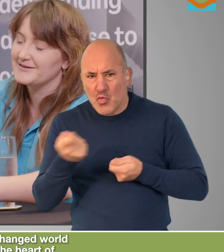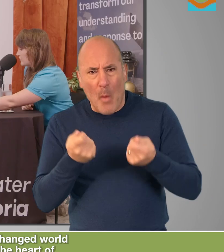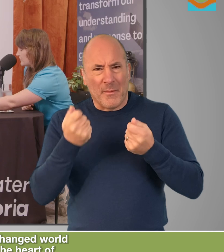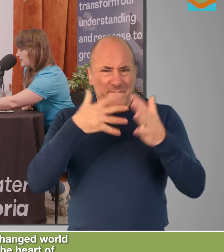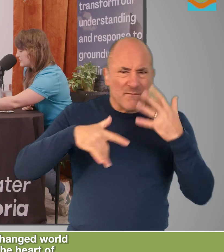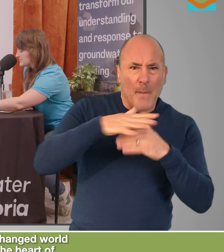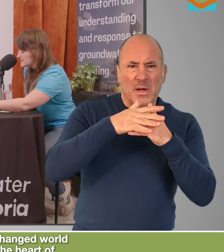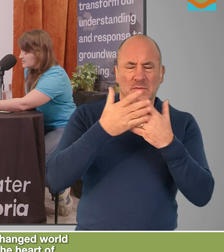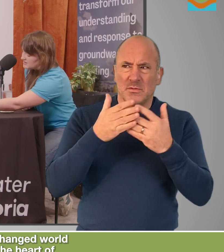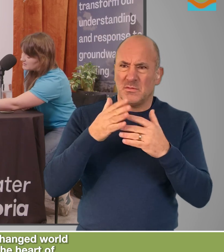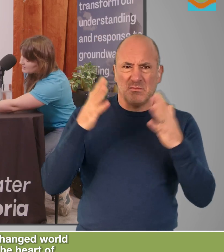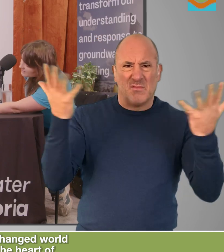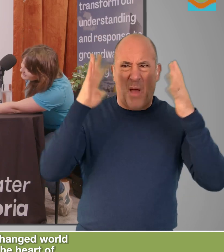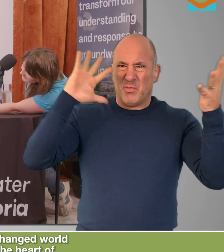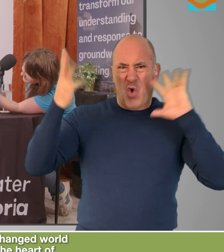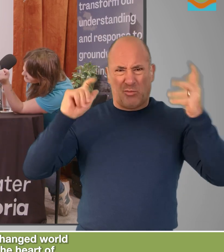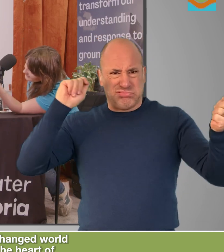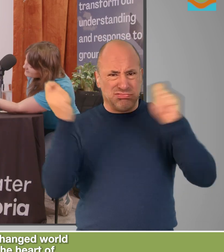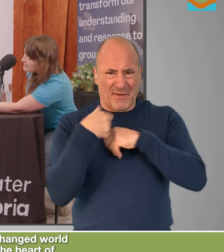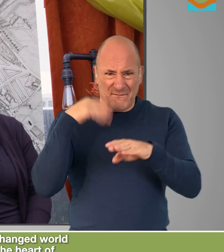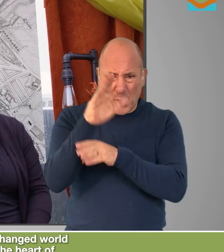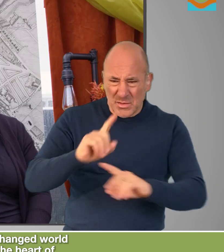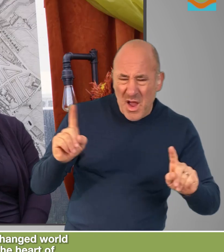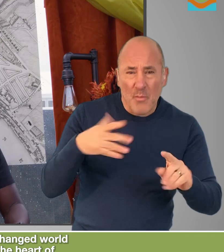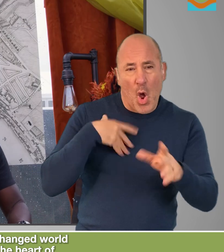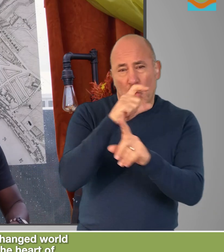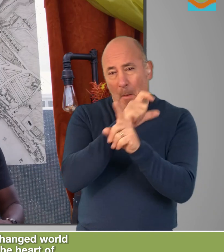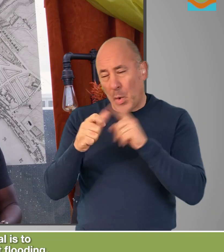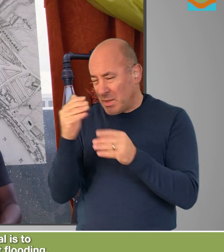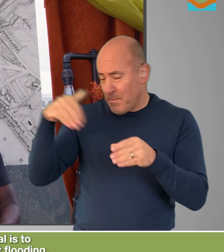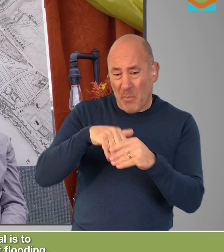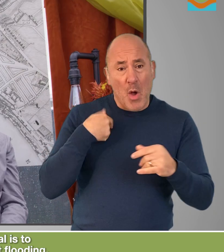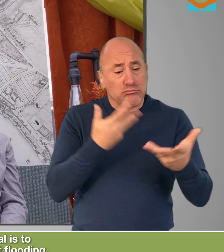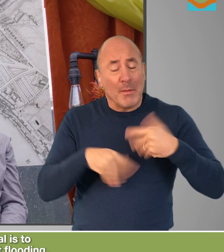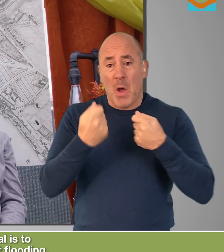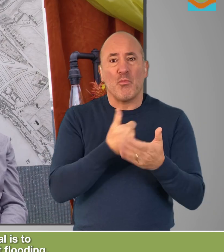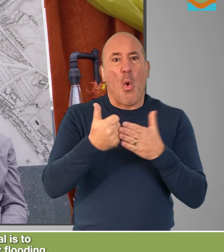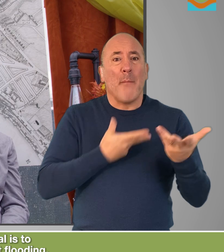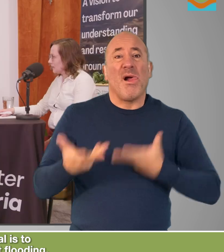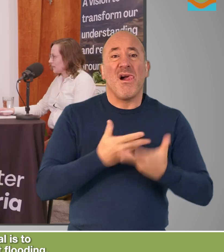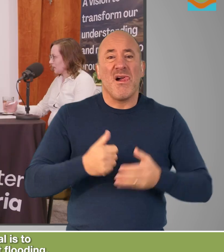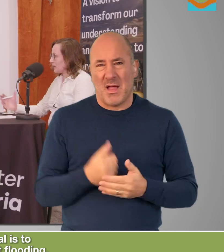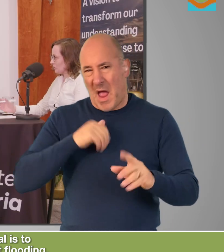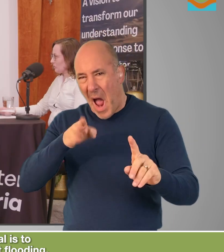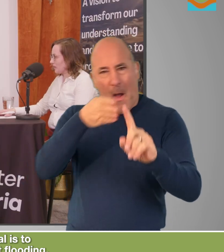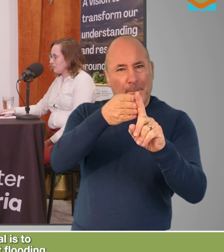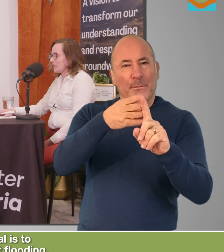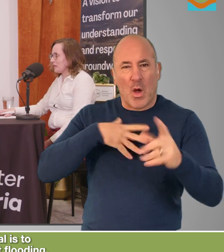and our future in a climate changed world with our communities at the heart of it all. Our primary goal is to foster discussions about flooding,